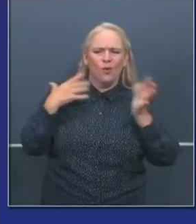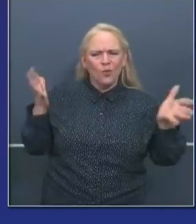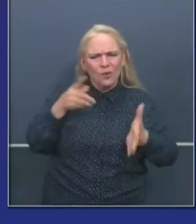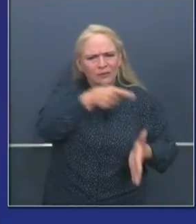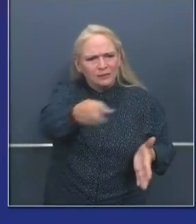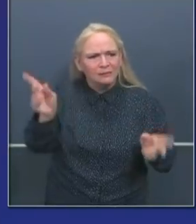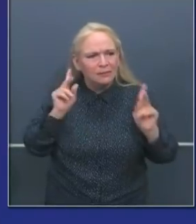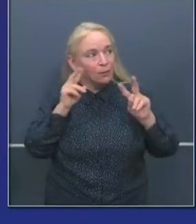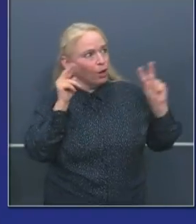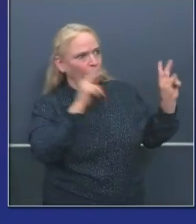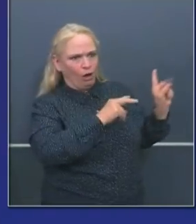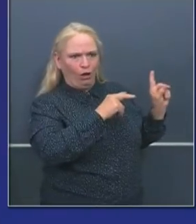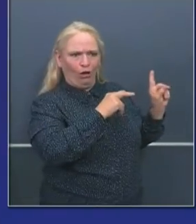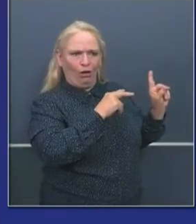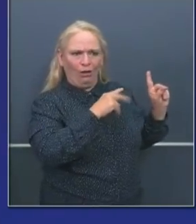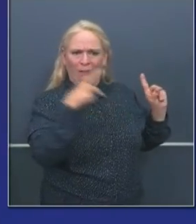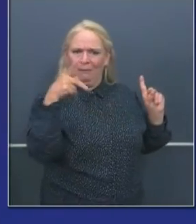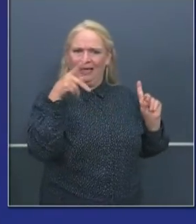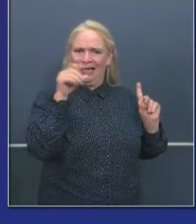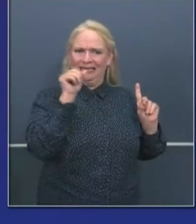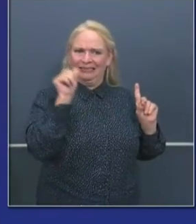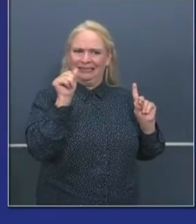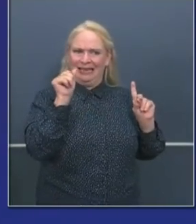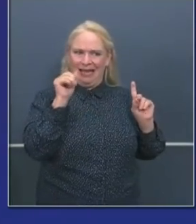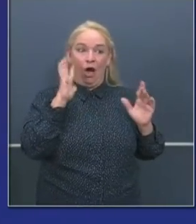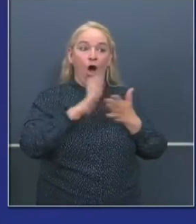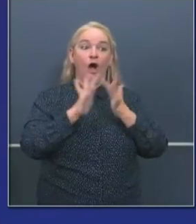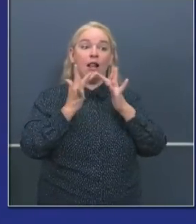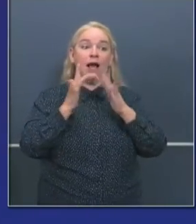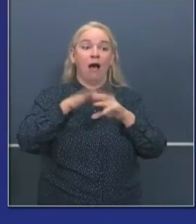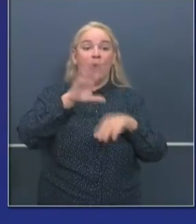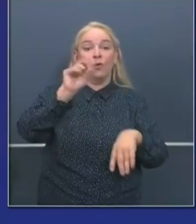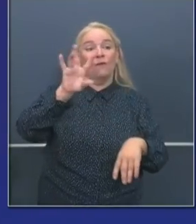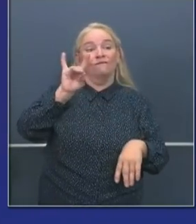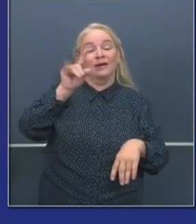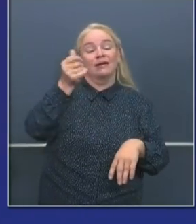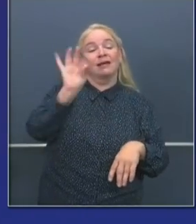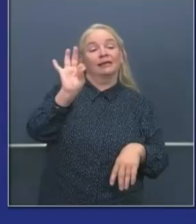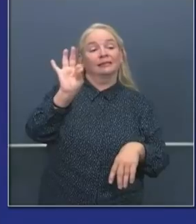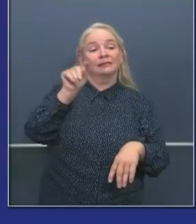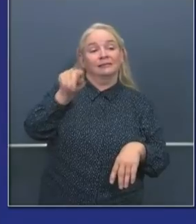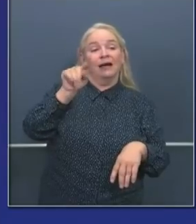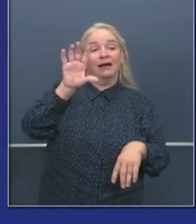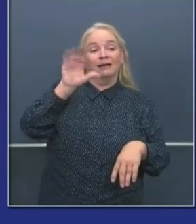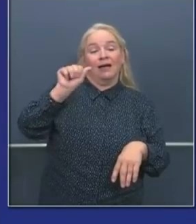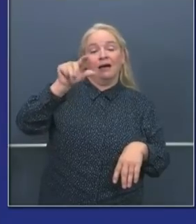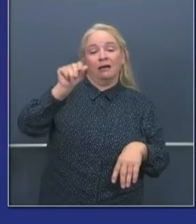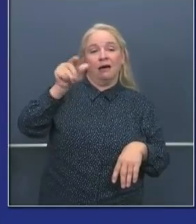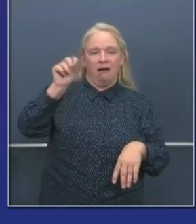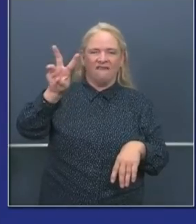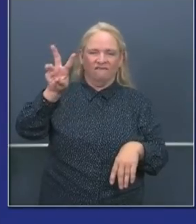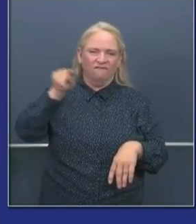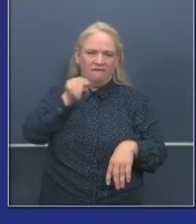DAVID. IF YOU HAVEN'T SEEN THESE PSAS, I ENCOURAGE YOU TO TAKE A LOOK